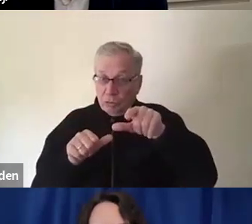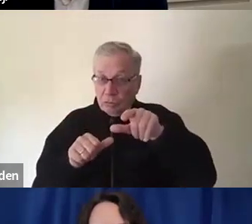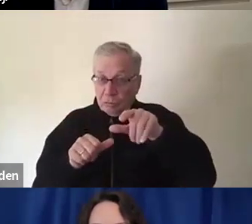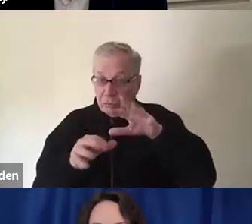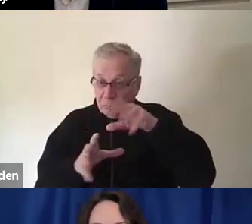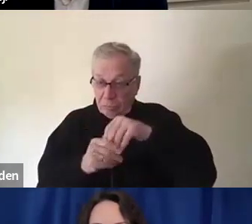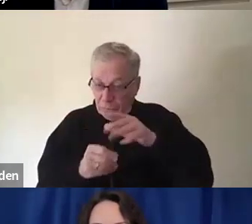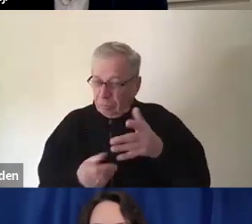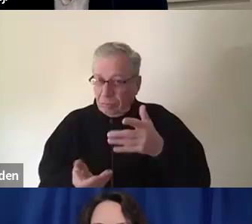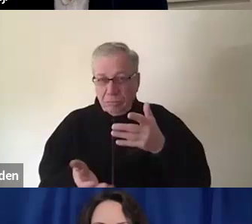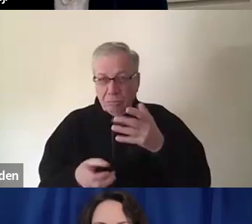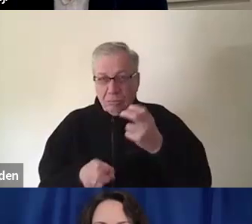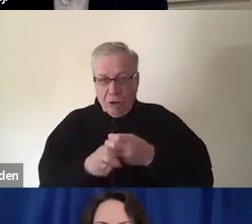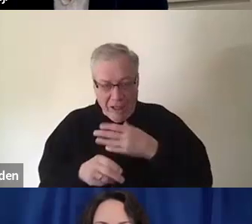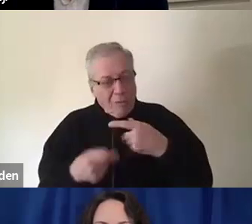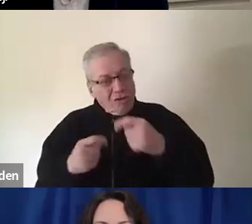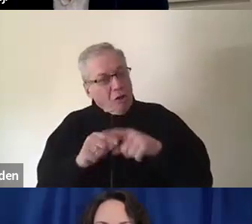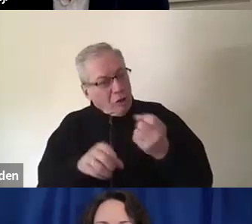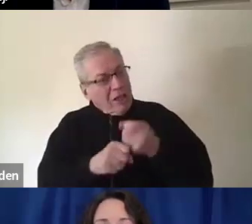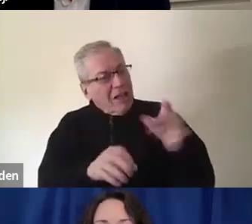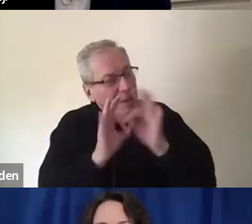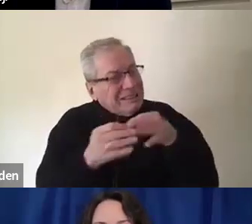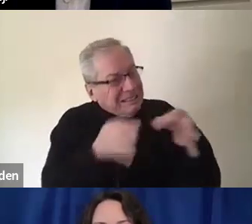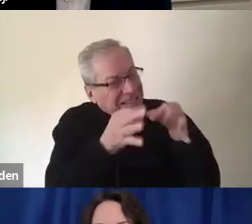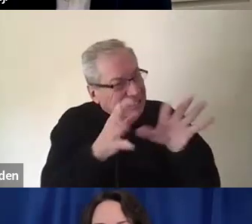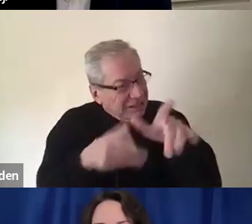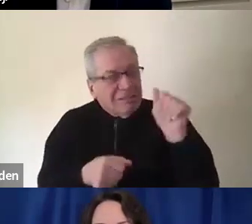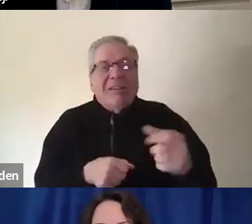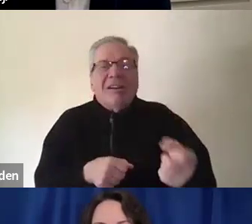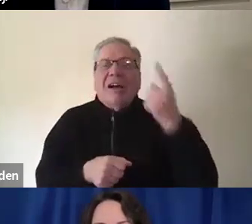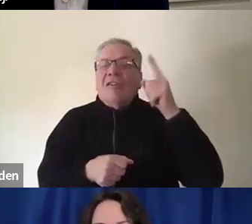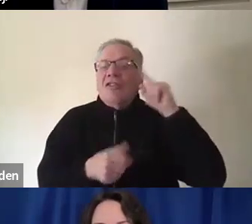the students -- and we try to get the family to understand this as in the future but please